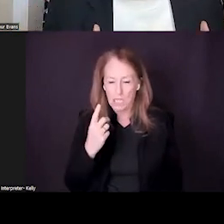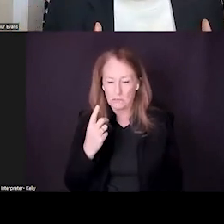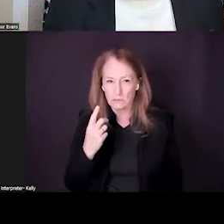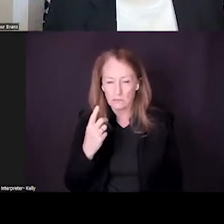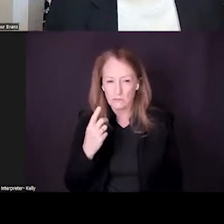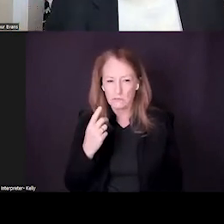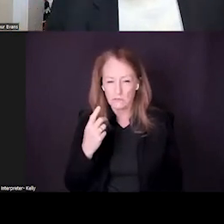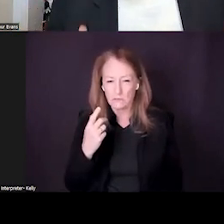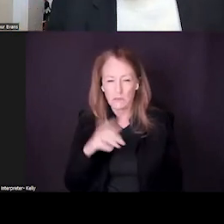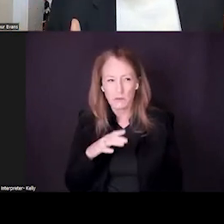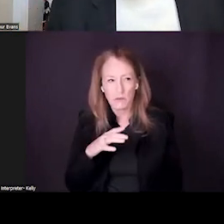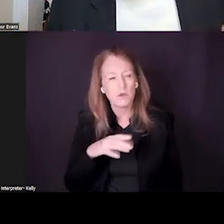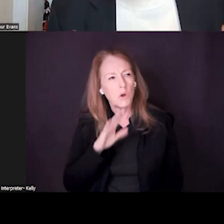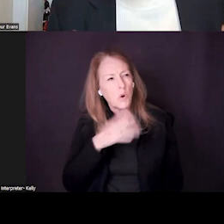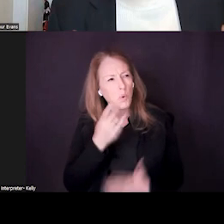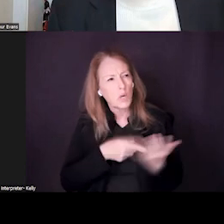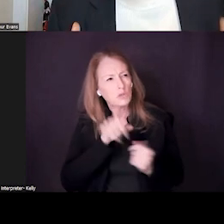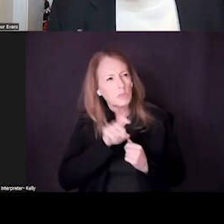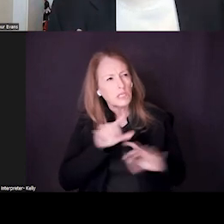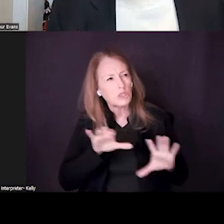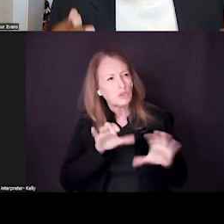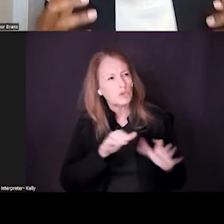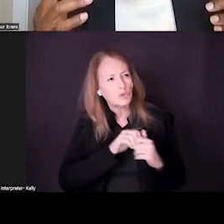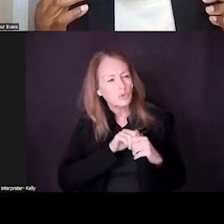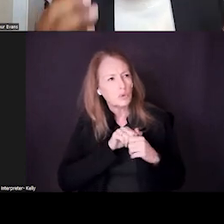DO WE NEED TO DO TO ADDRESS THE MENTAL HEALTH CRISIS, WHAT WE